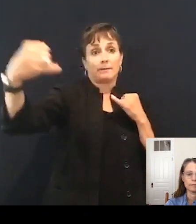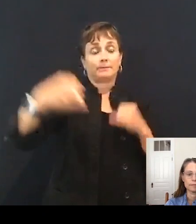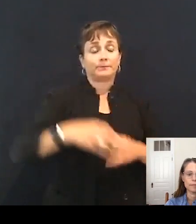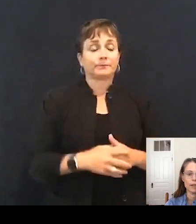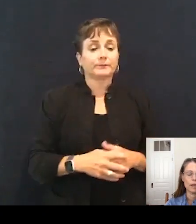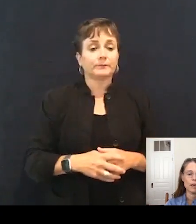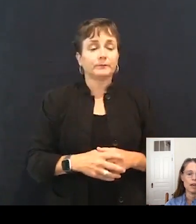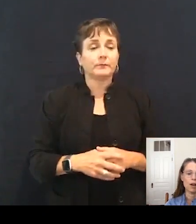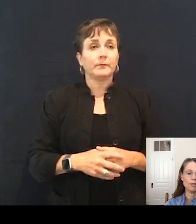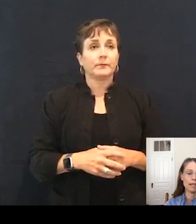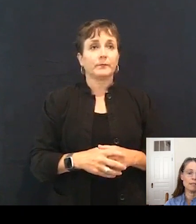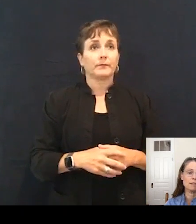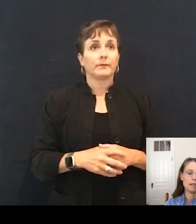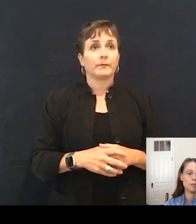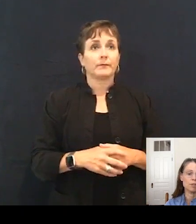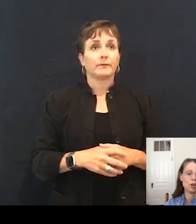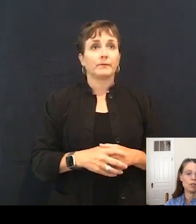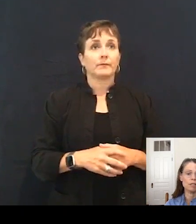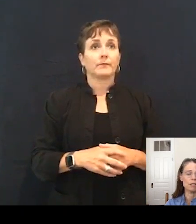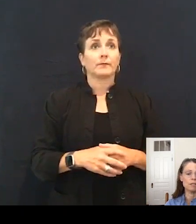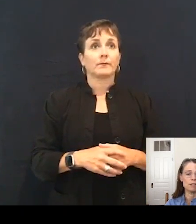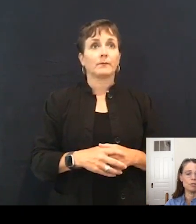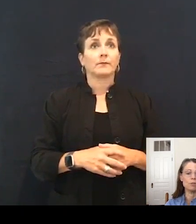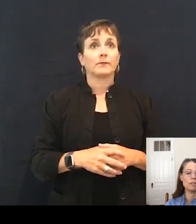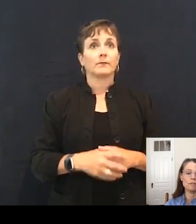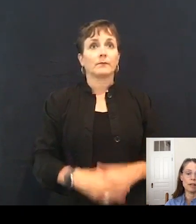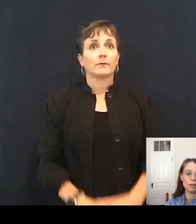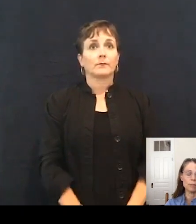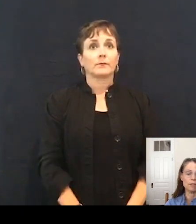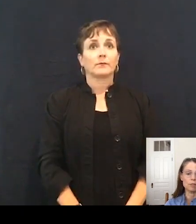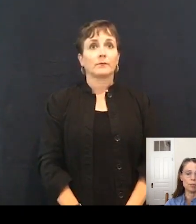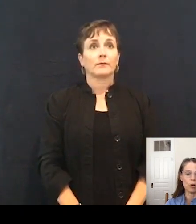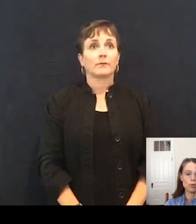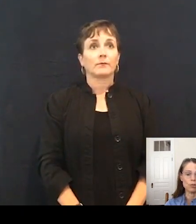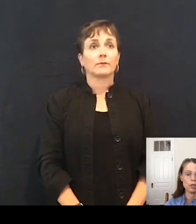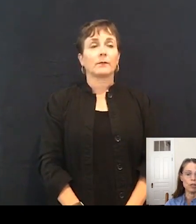Our next steps are to continue to develop this approach using